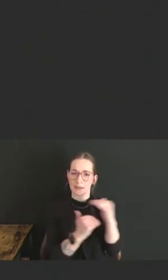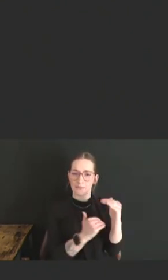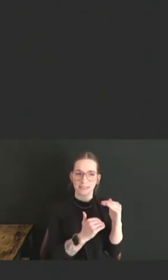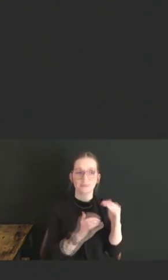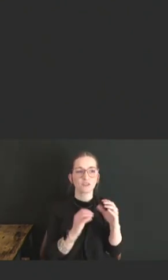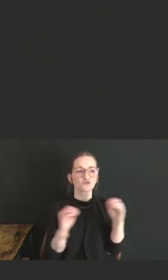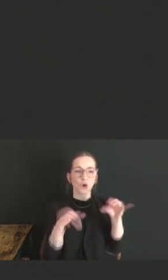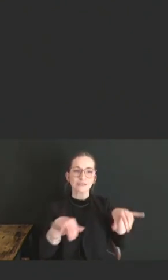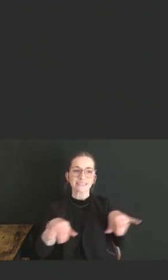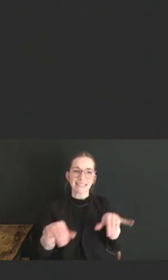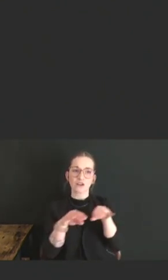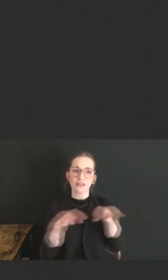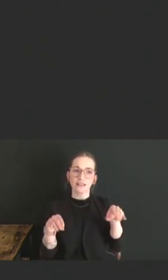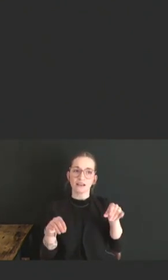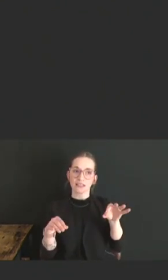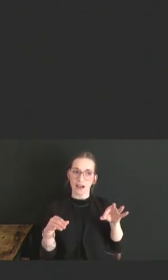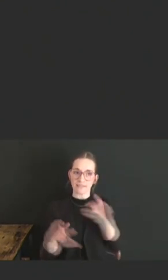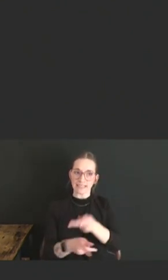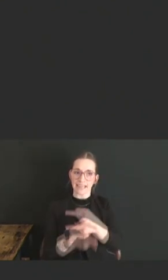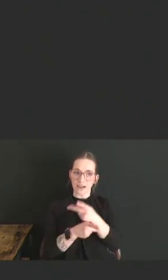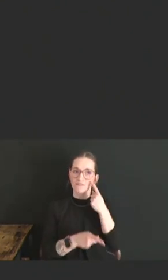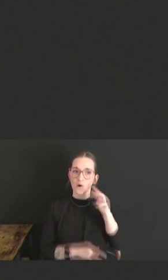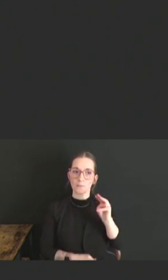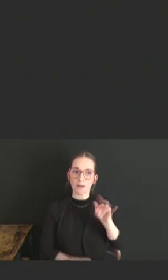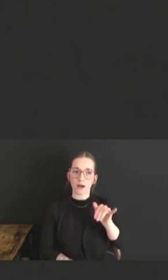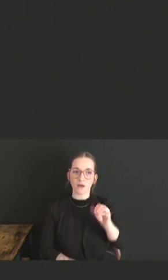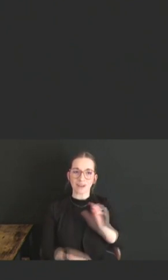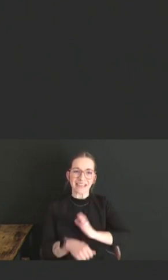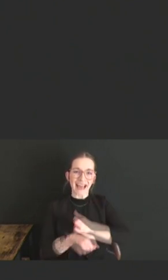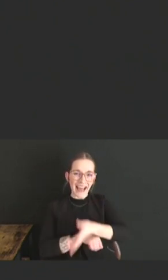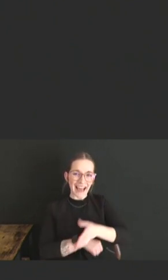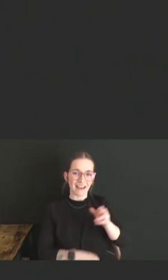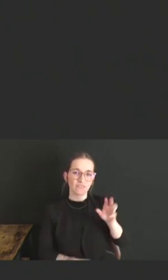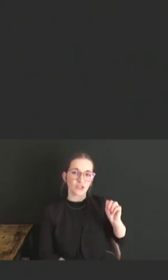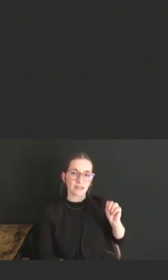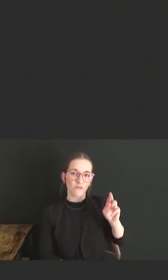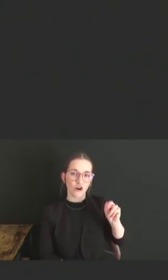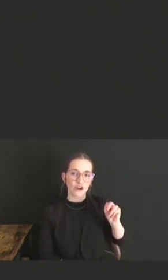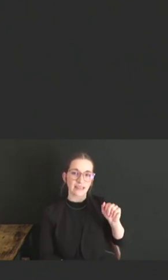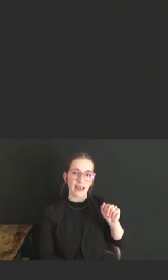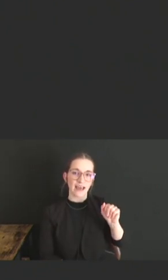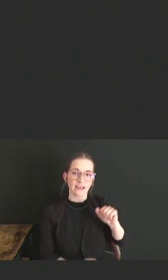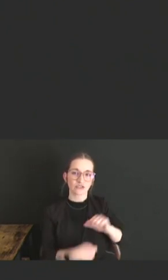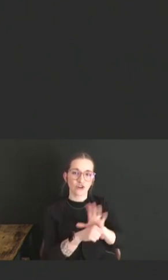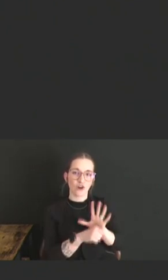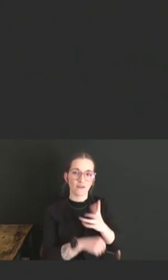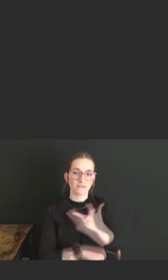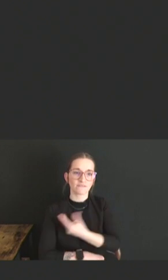for myocarditis after mRNA COVID-19 vaccination, contributing to variability of provider practices